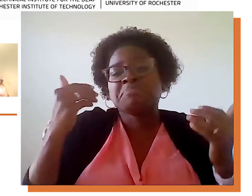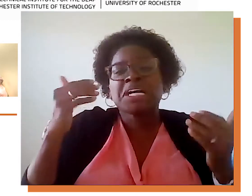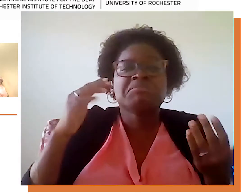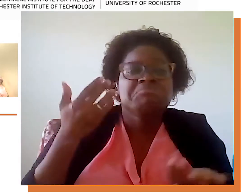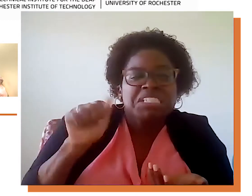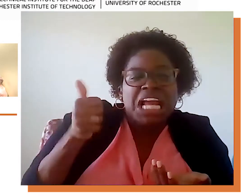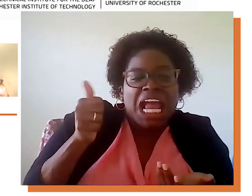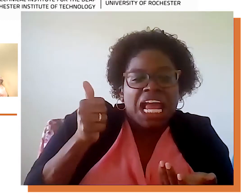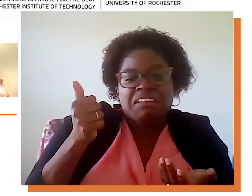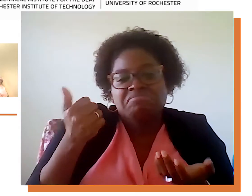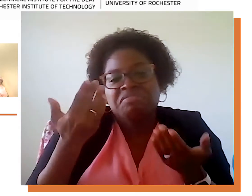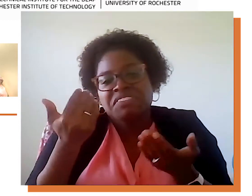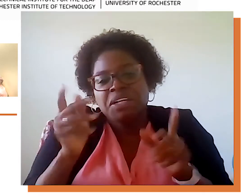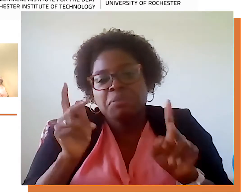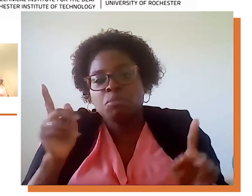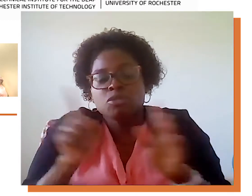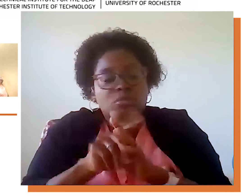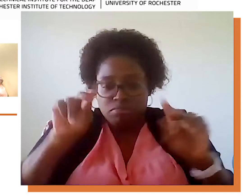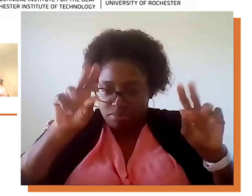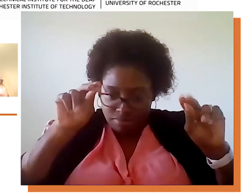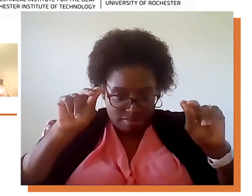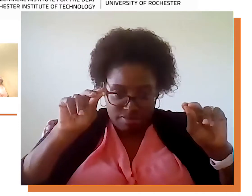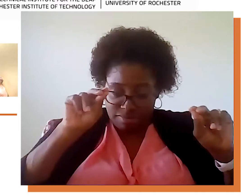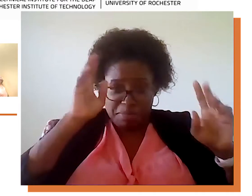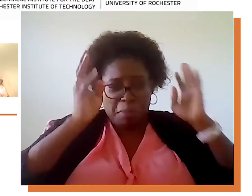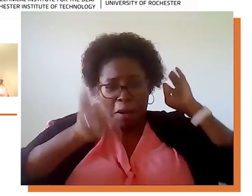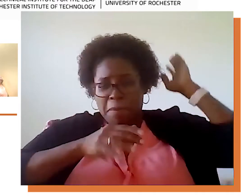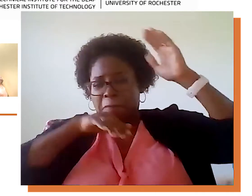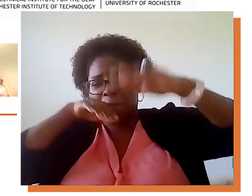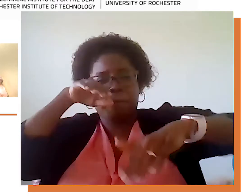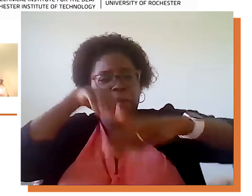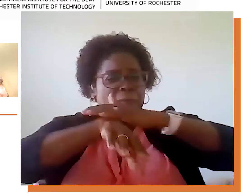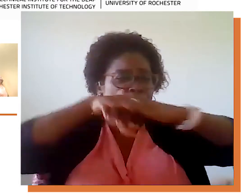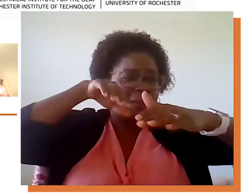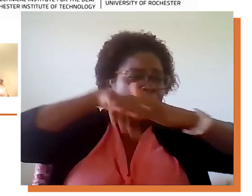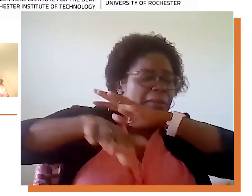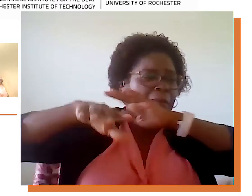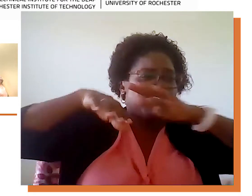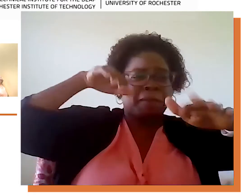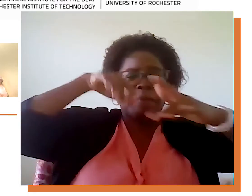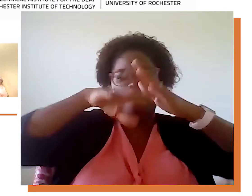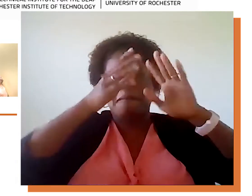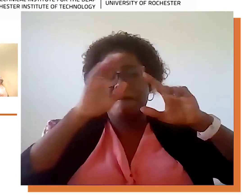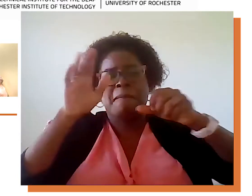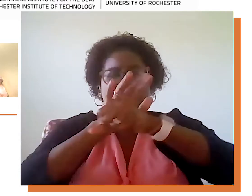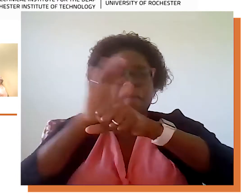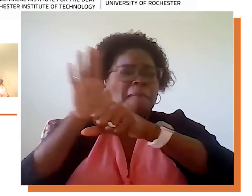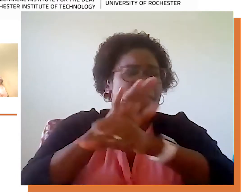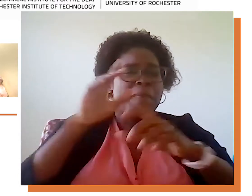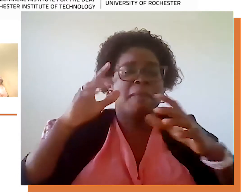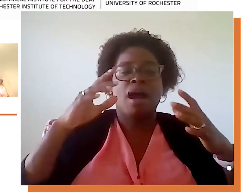I thought there would be a handful of people, maybe 10 or 15 people, but, in fact, the room was packed.